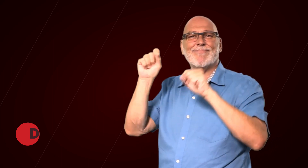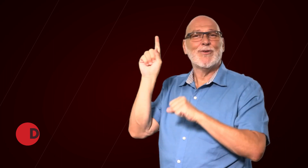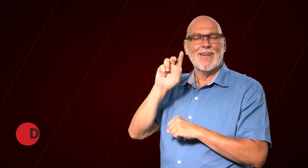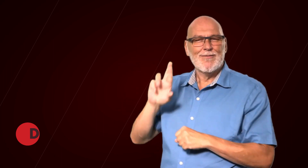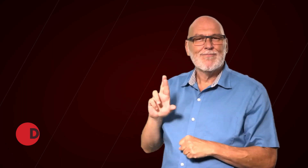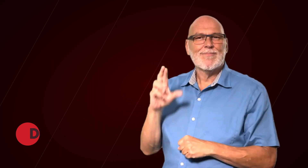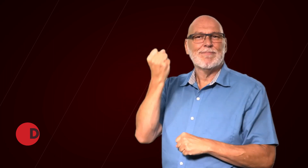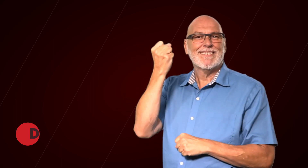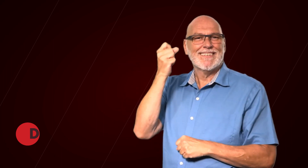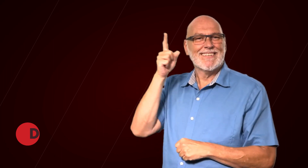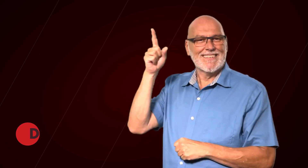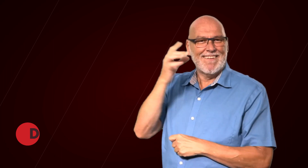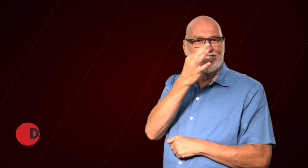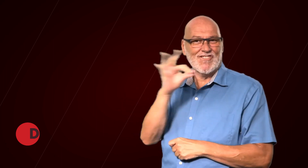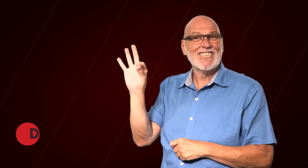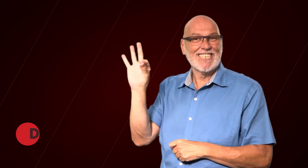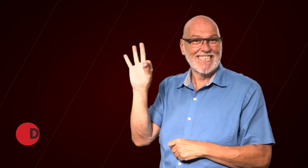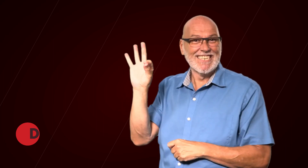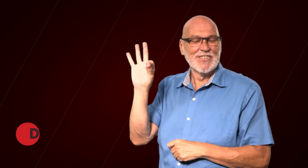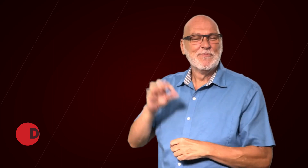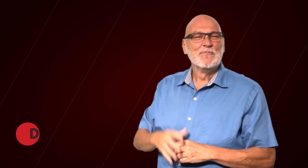in Reims, France.